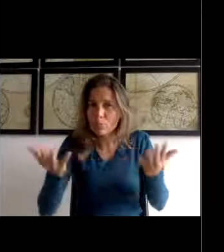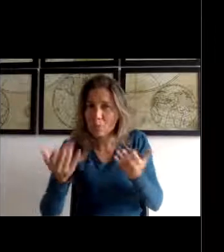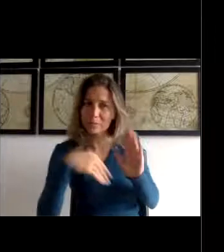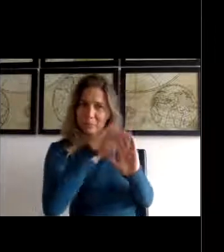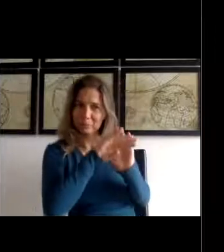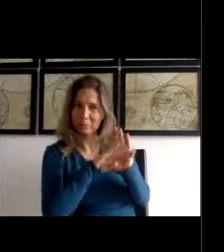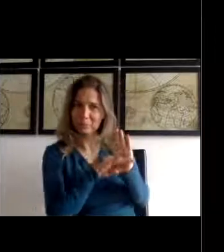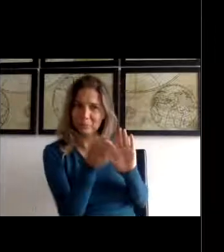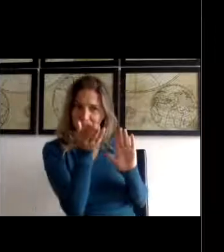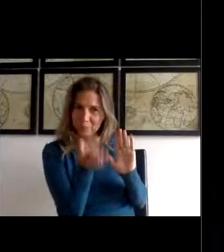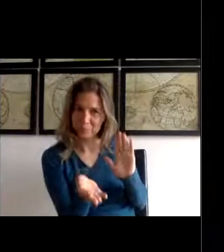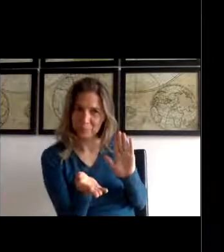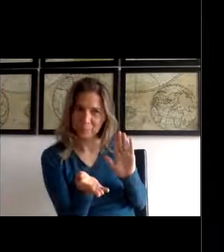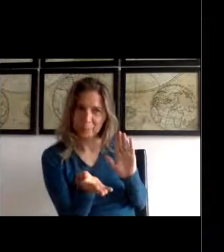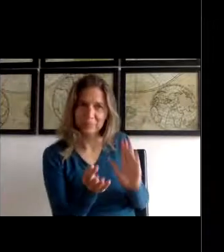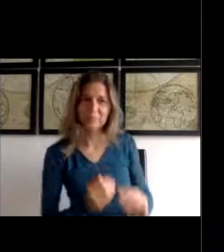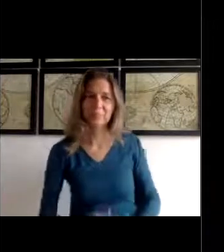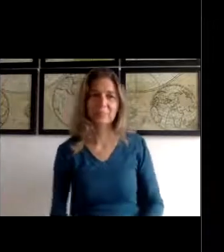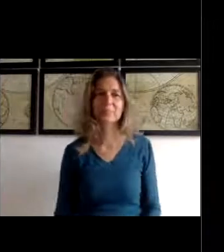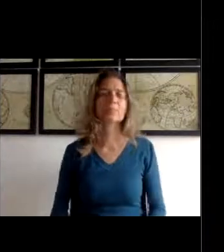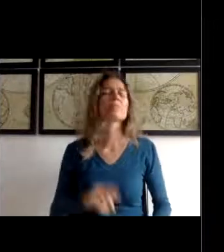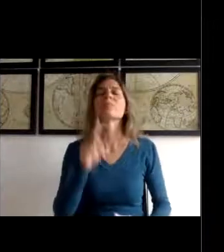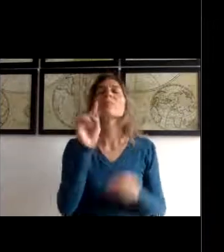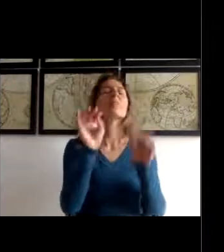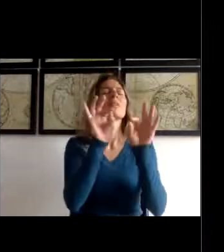I'll start by introducing key concepts and terminology.